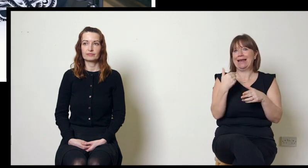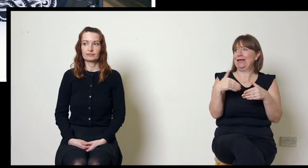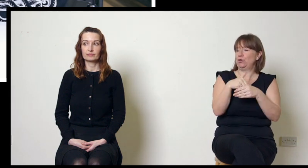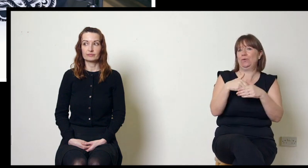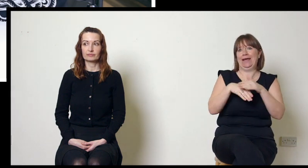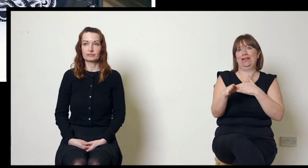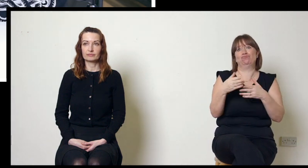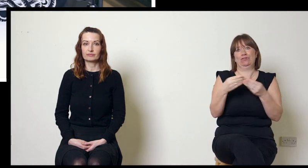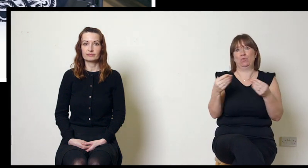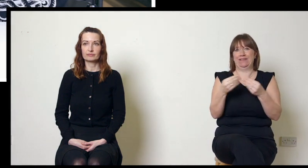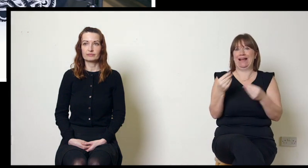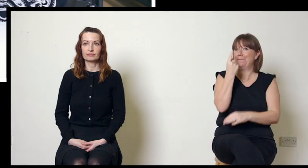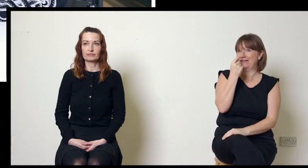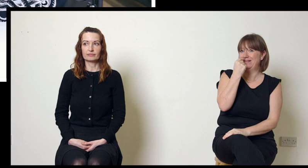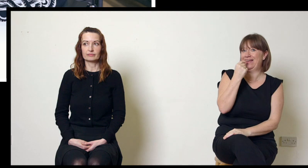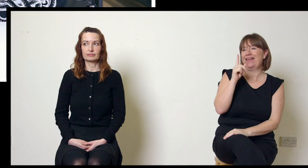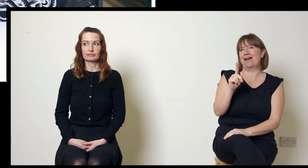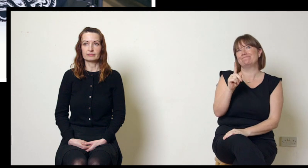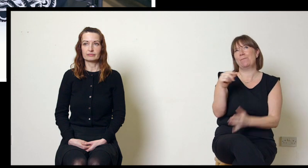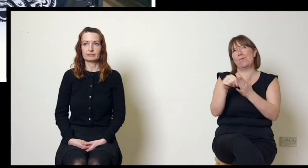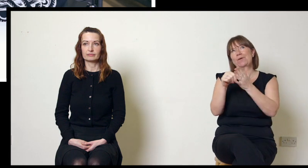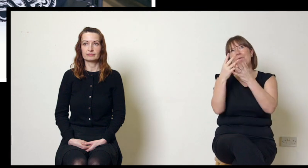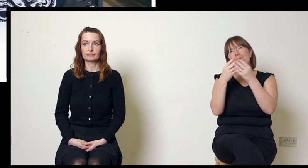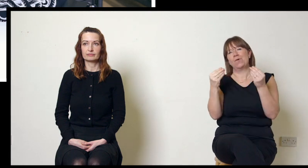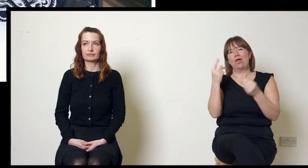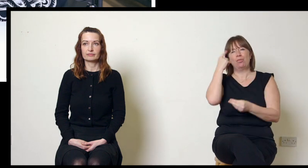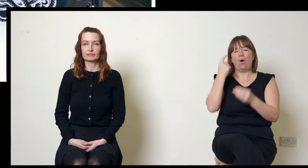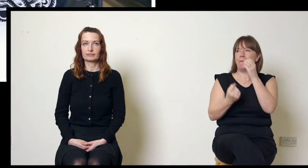So and I think that's where we've problem solved and thought about opportunities and where we can make changes